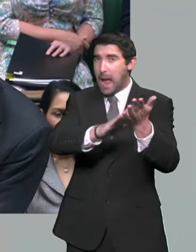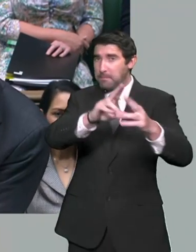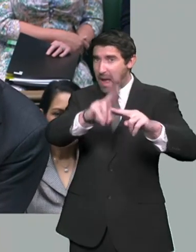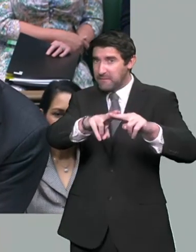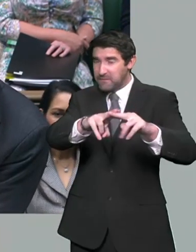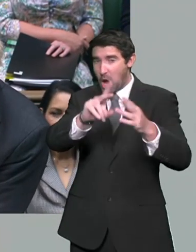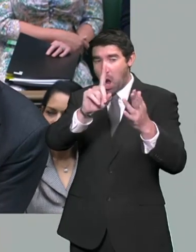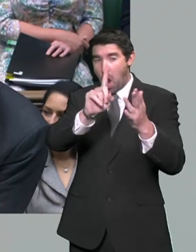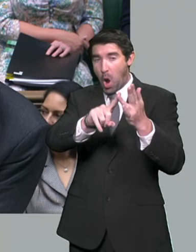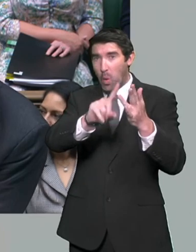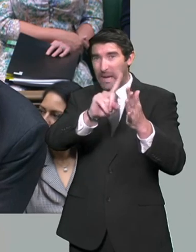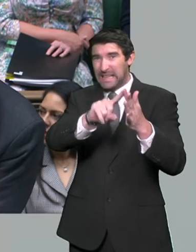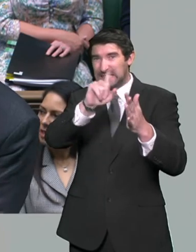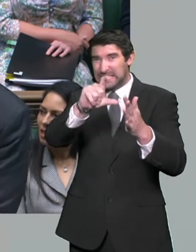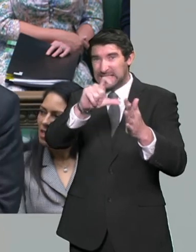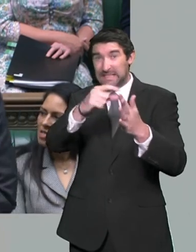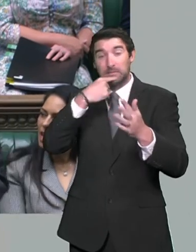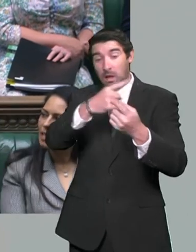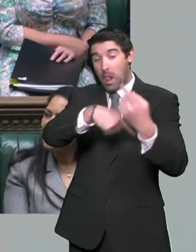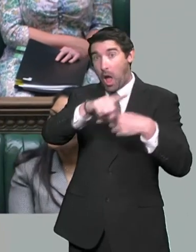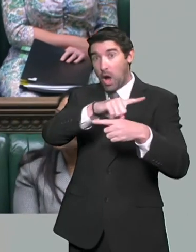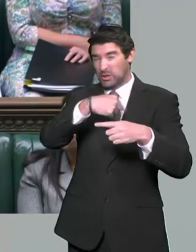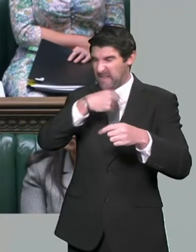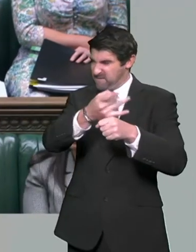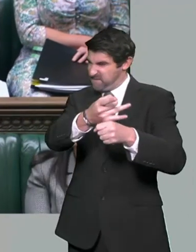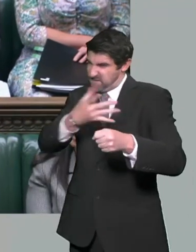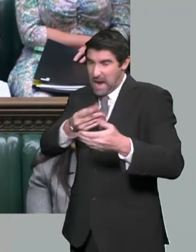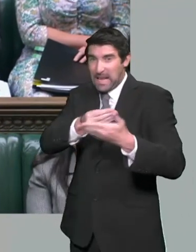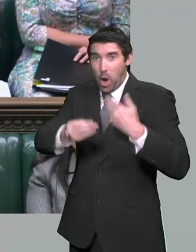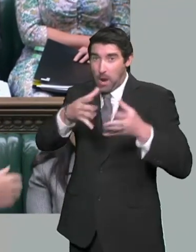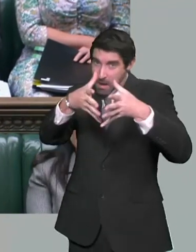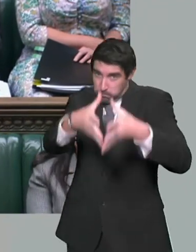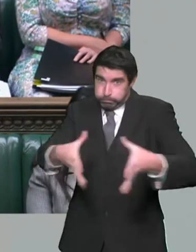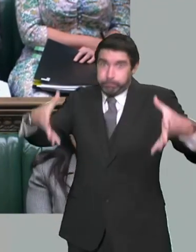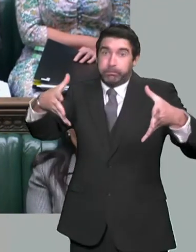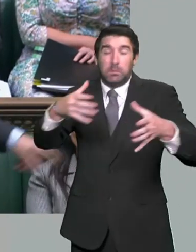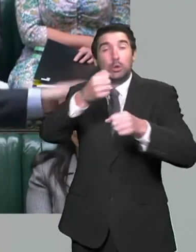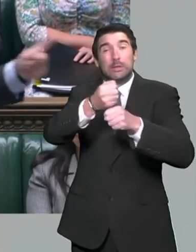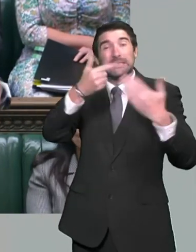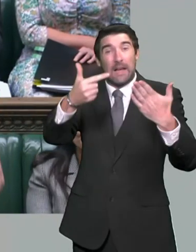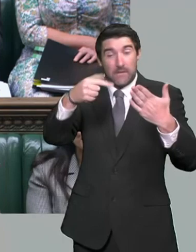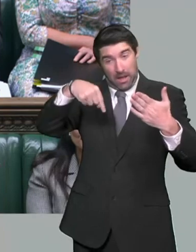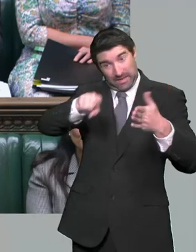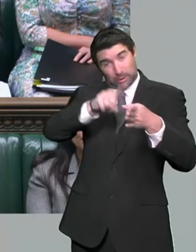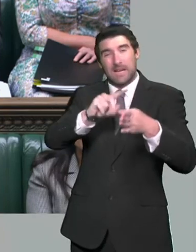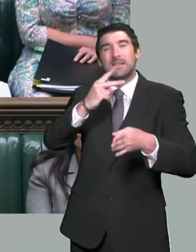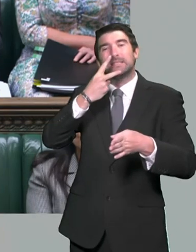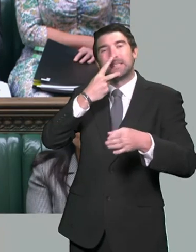growth in the G7 last year, we are going to have the second fastest this year, and we will return to the top of the table.